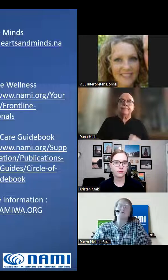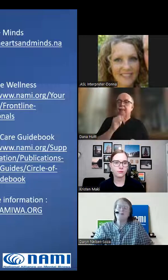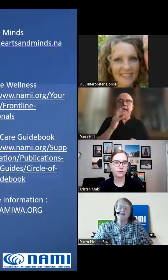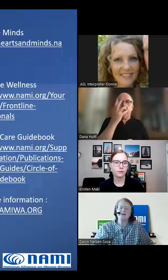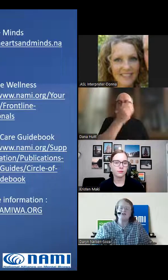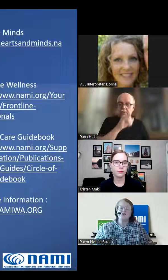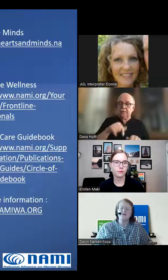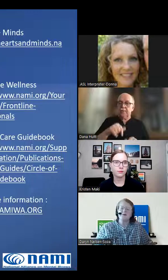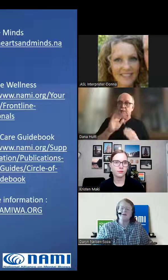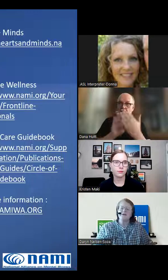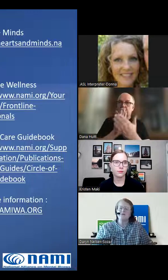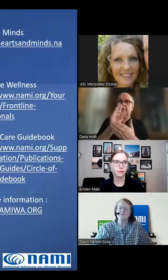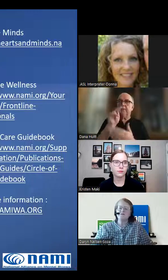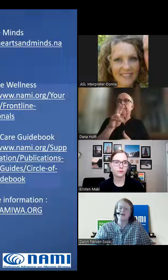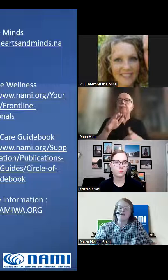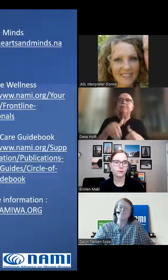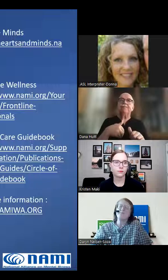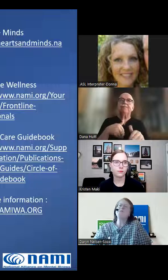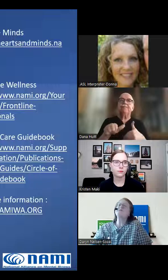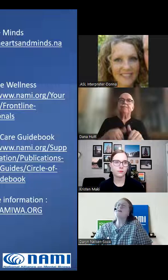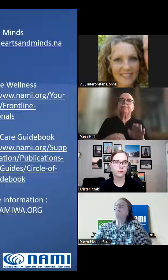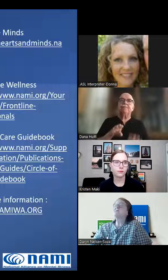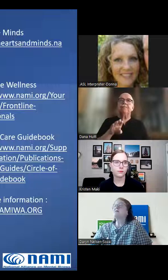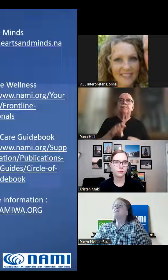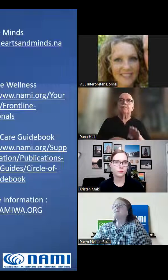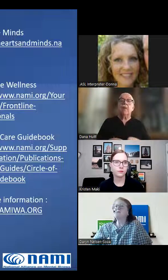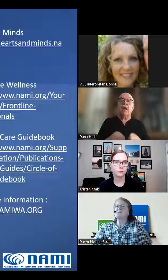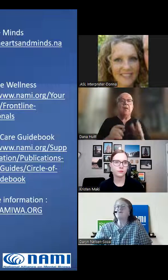improvement. Typically you would